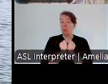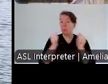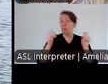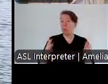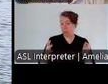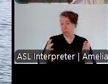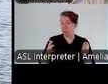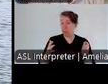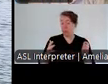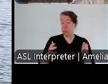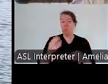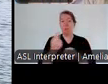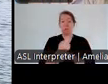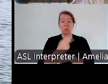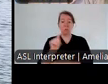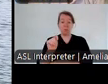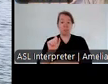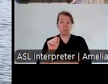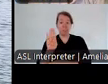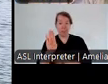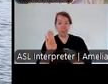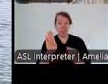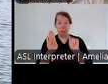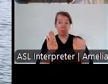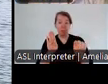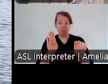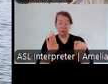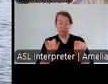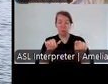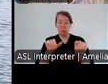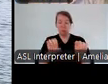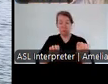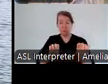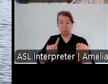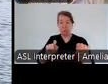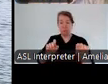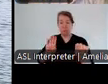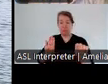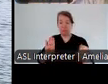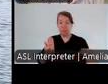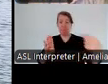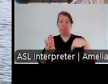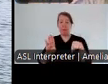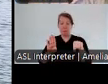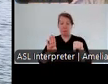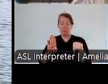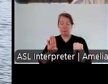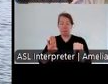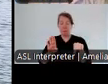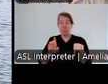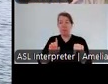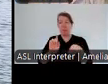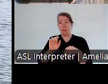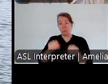shift tab to go back, you can use arrow keys to try to navigate, you can click a space bar